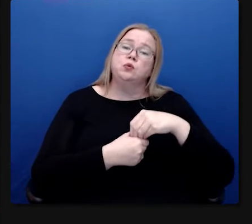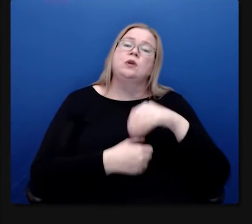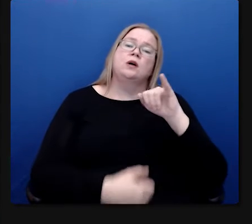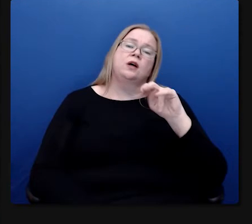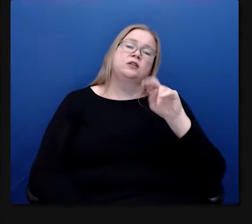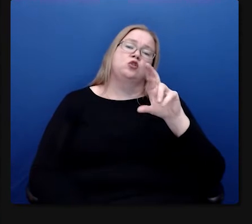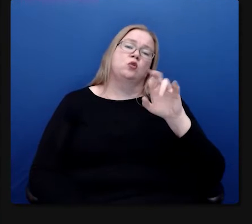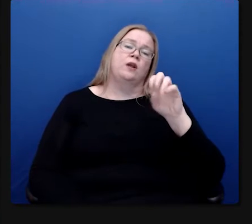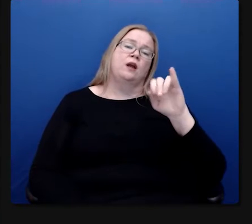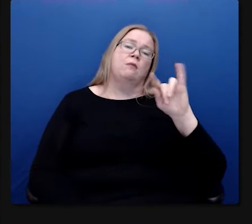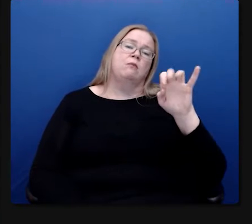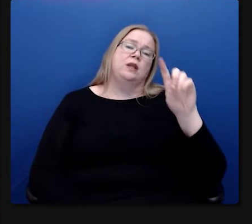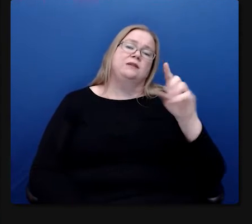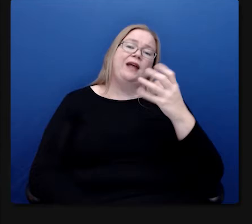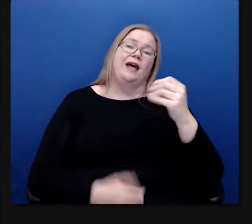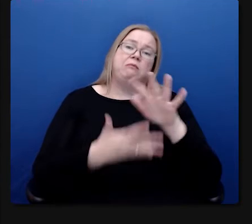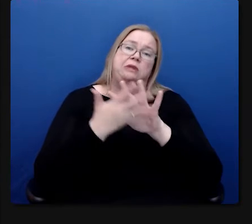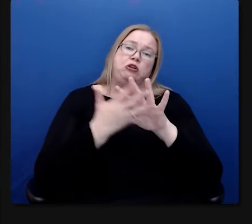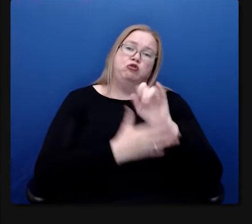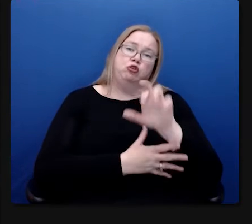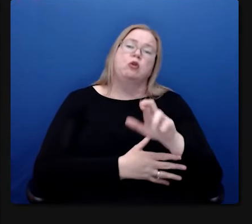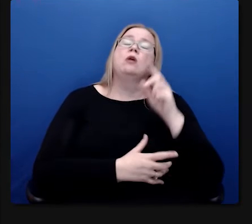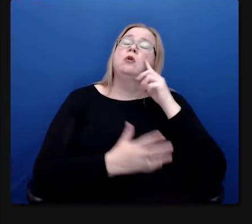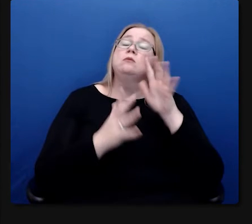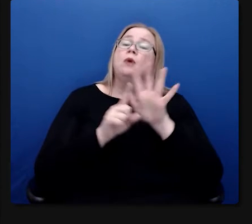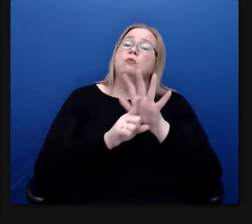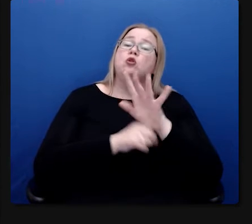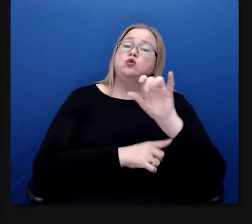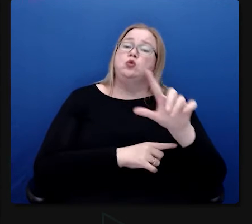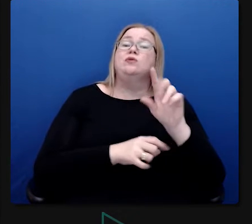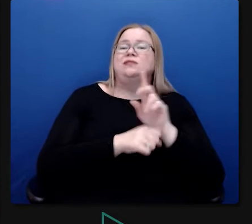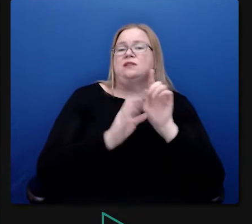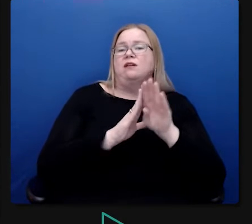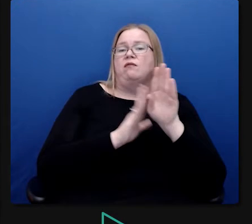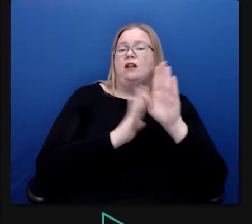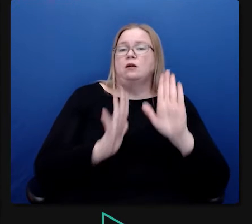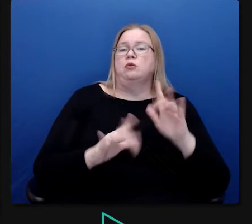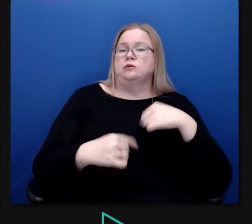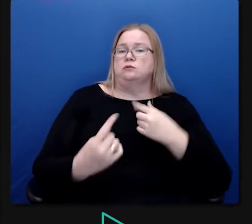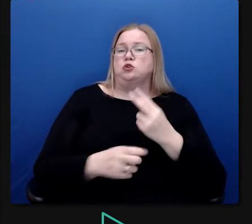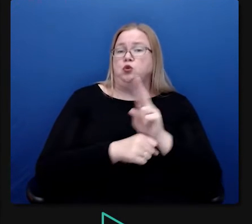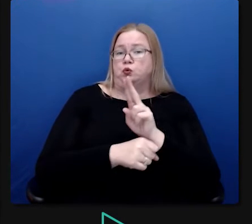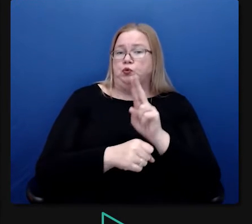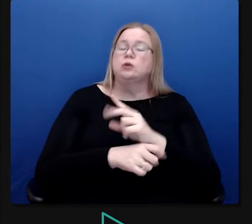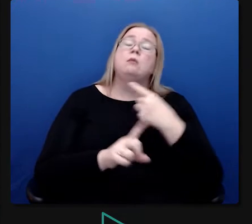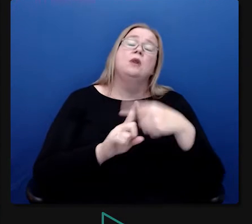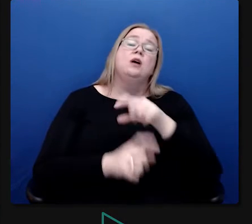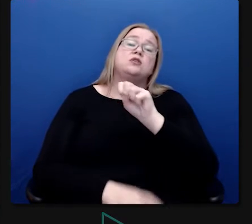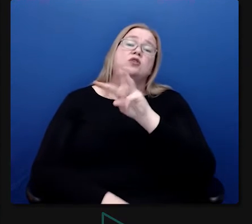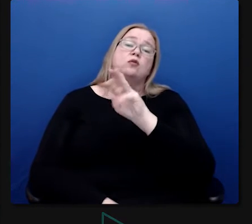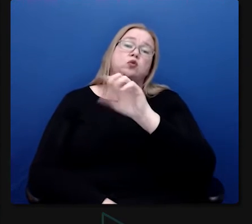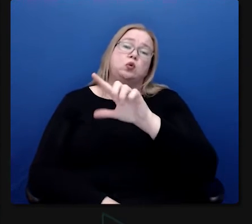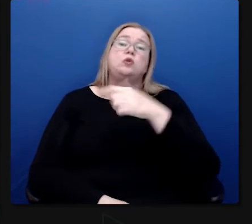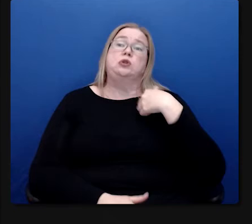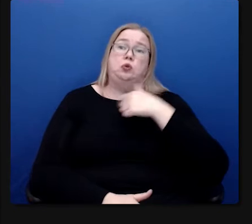Incredibuild and Blender, as those are popular tools used by developers. In addition to software tools being installed, we're also going to be